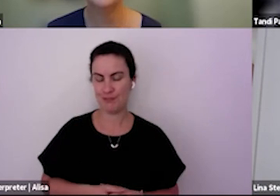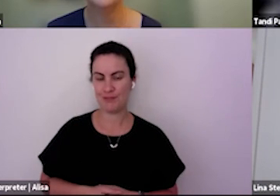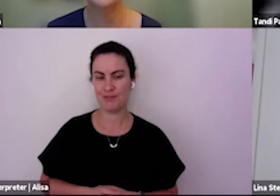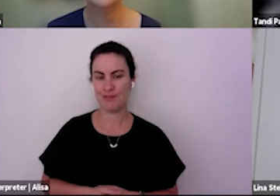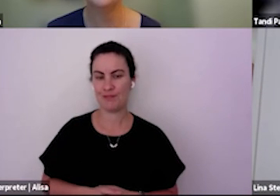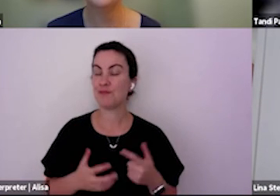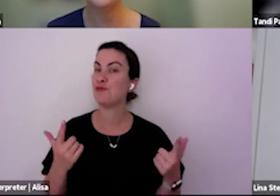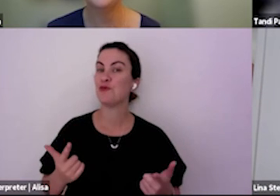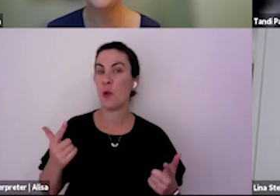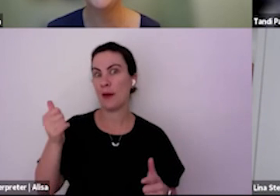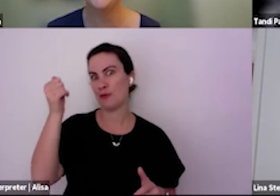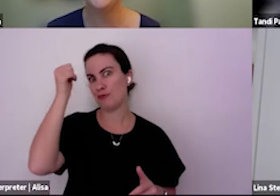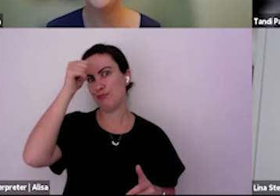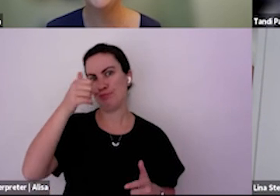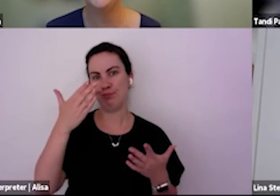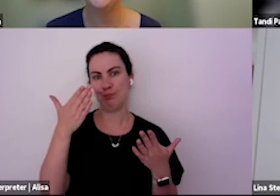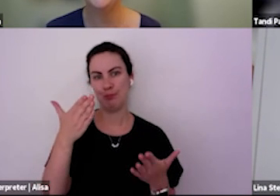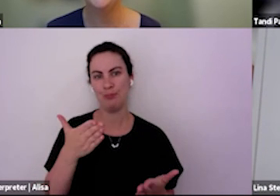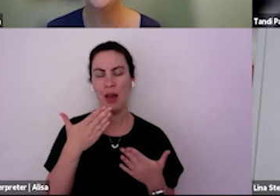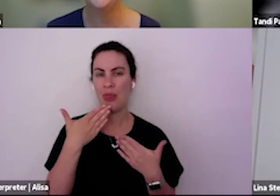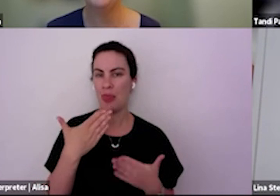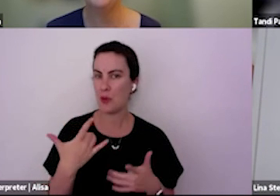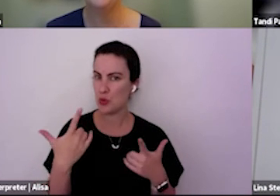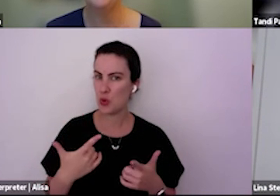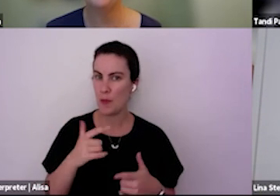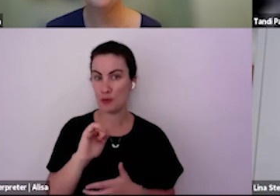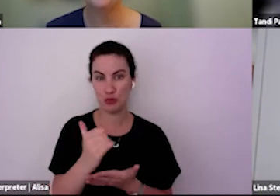Thank you so much for all of the sharing of your approach.